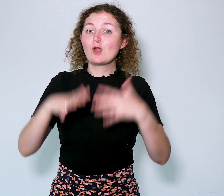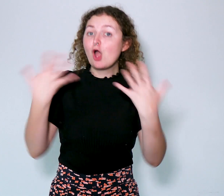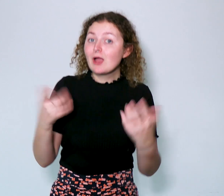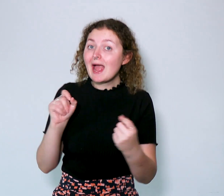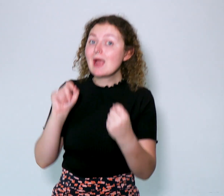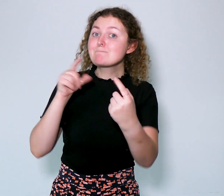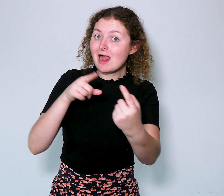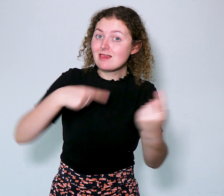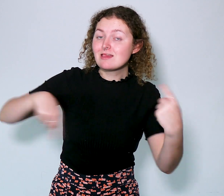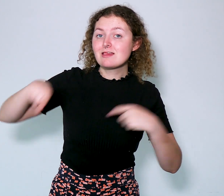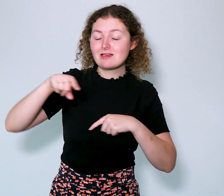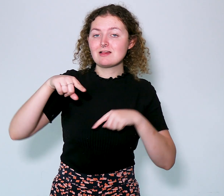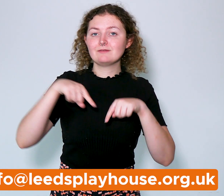Or email